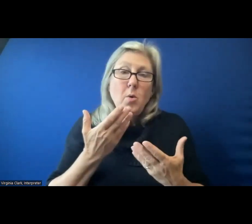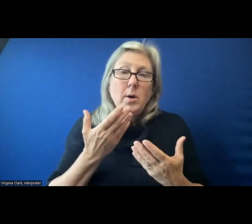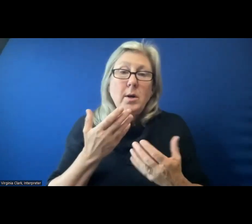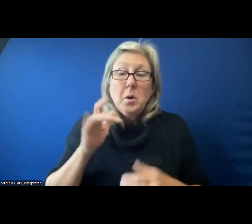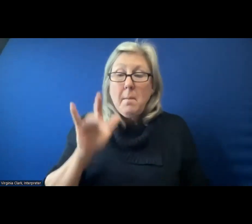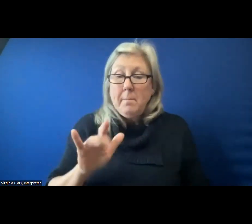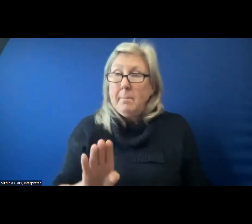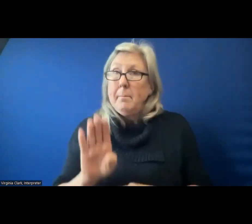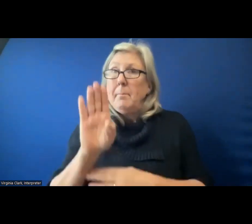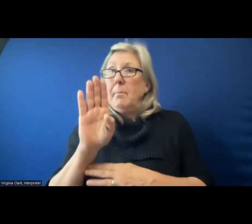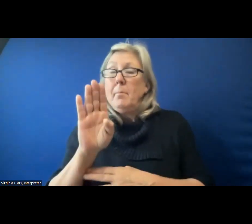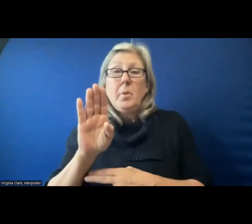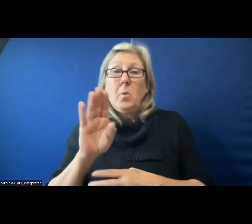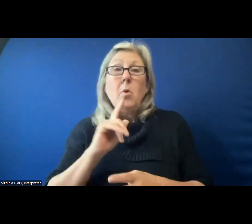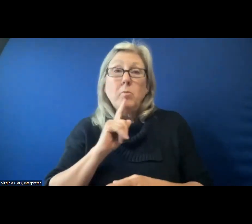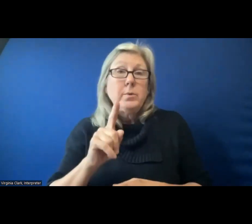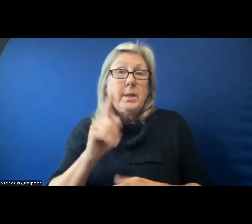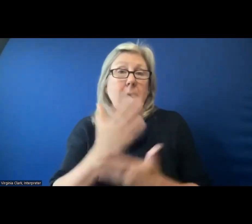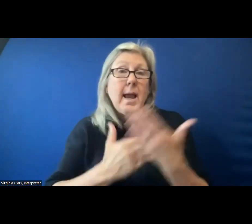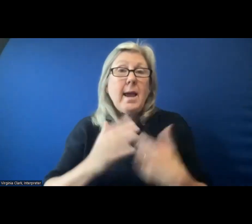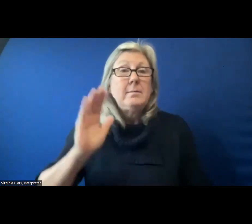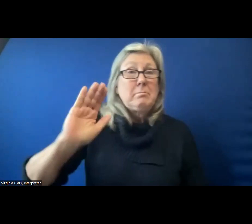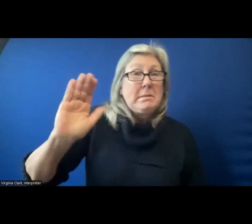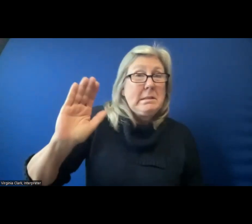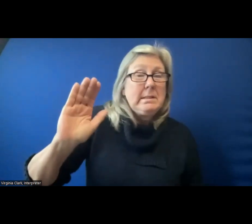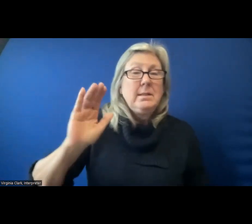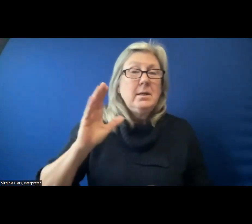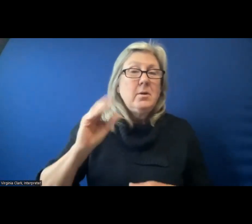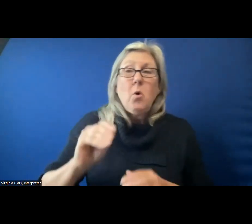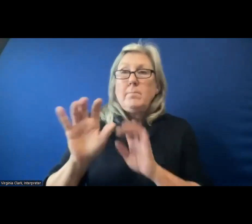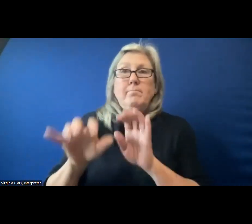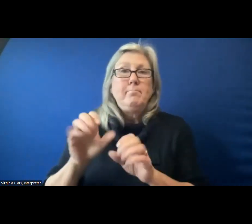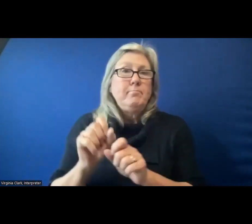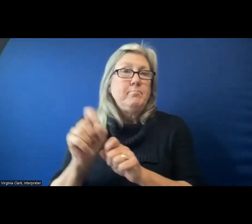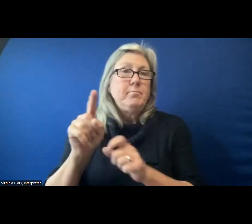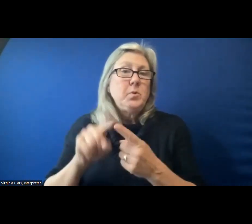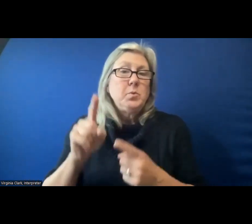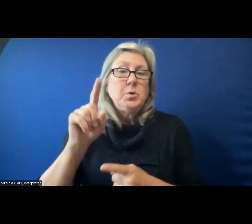hand, raise your actual hand. Put something in the chat. We want to make sure that everybody